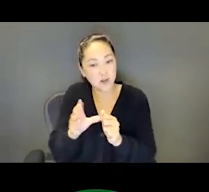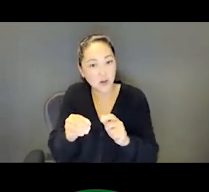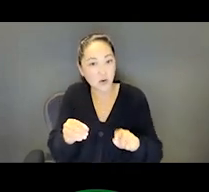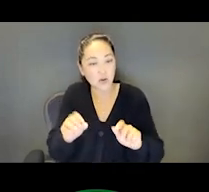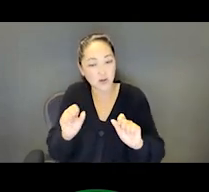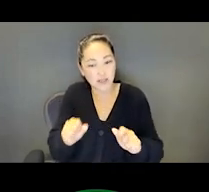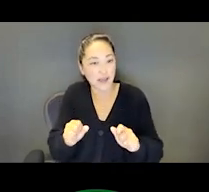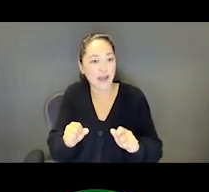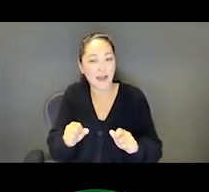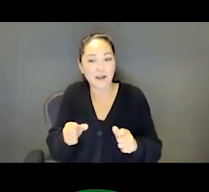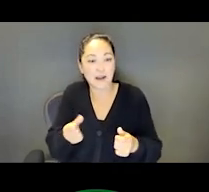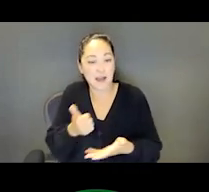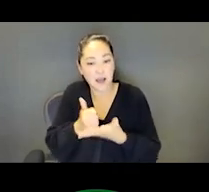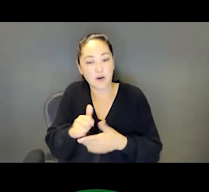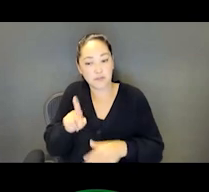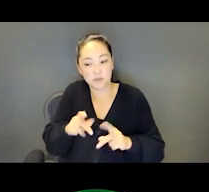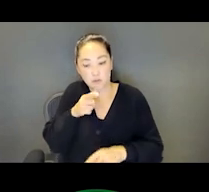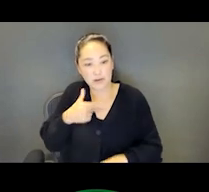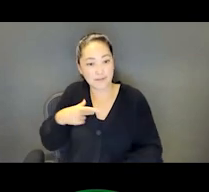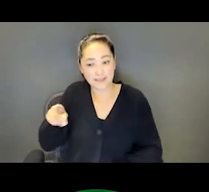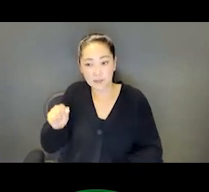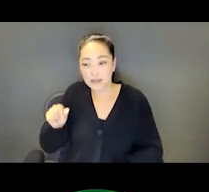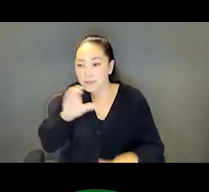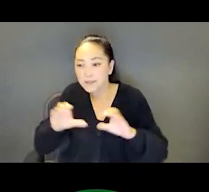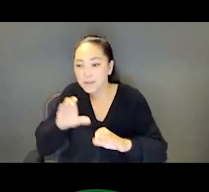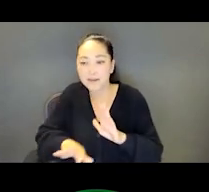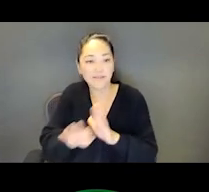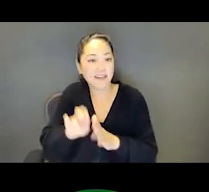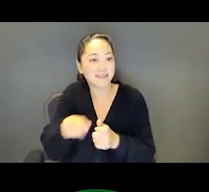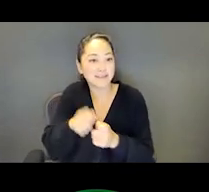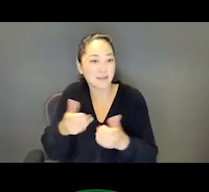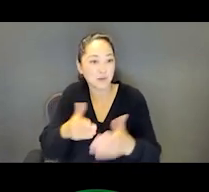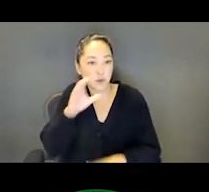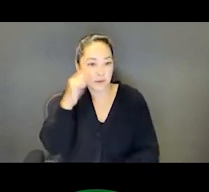to find what they're looking for and then get out and have those experiences. Right.